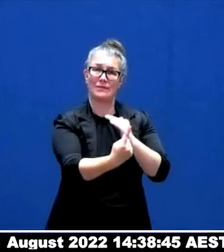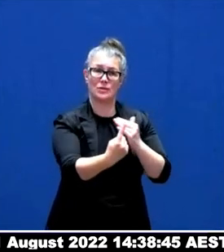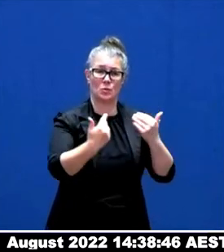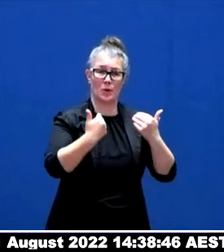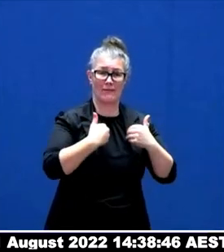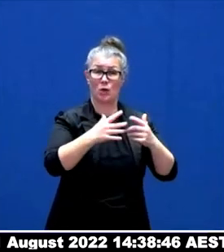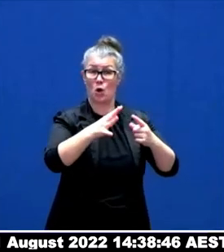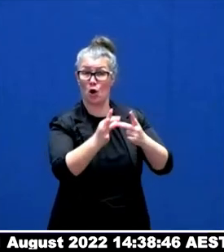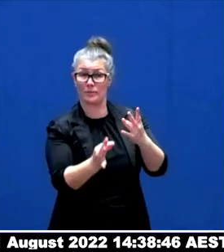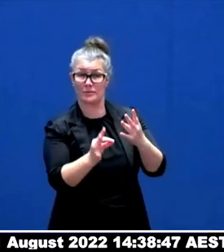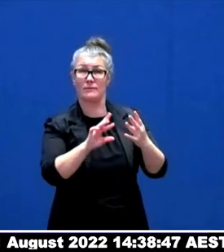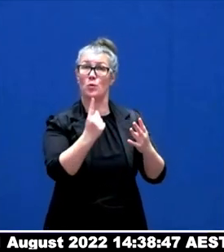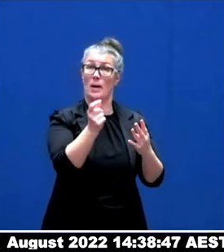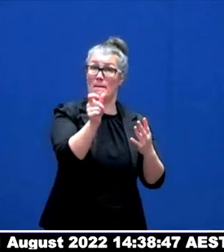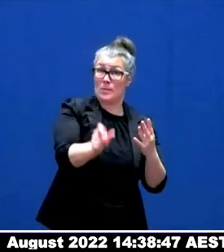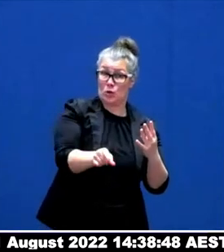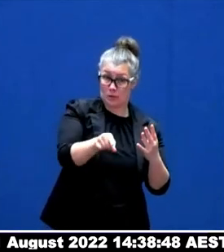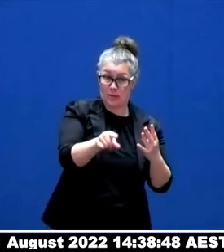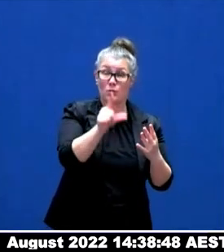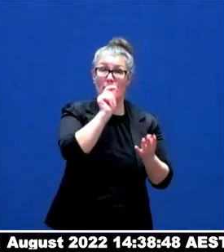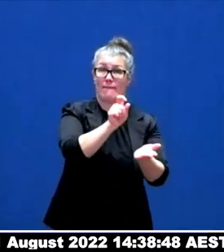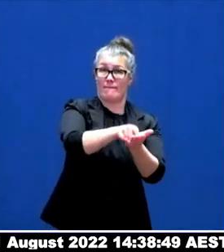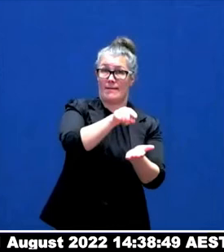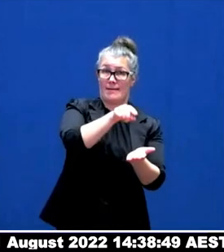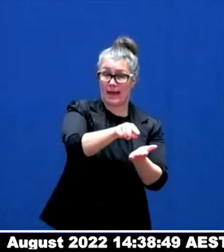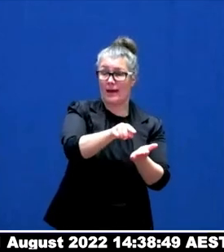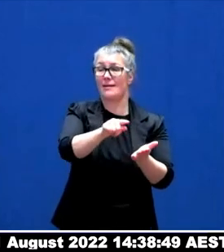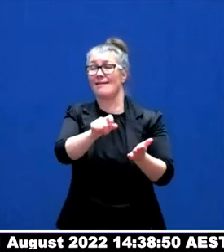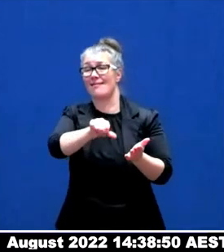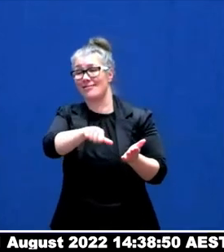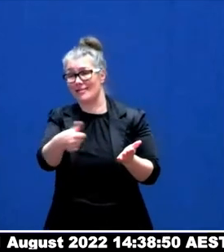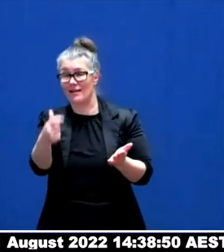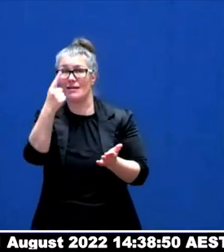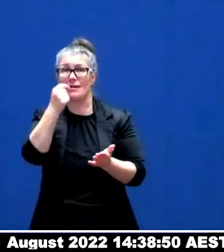participant, and then we can fund a, you know, a housing solution.